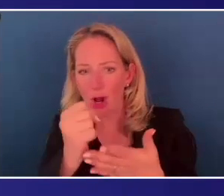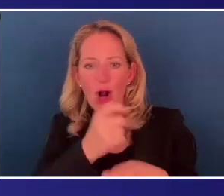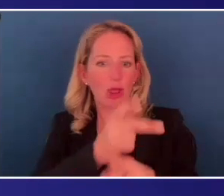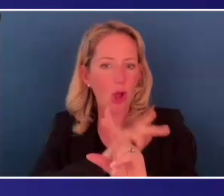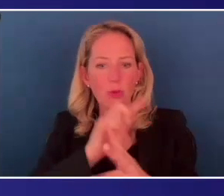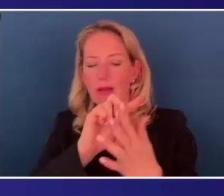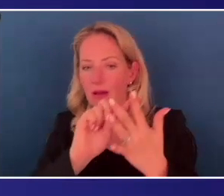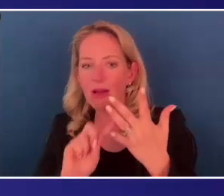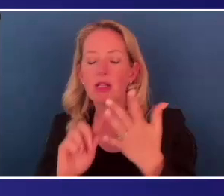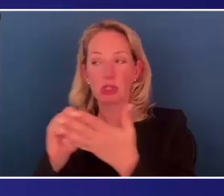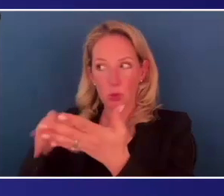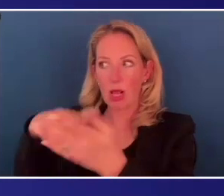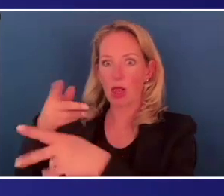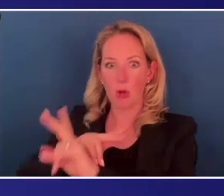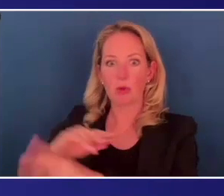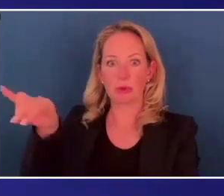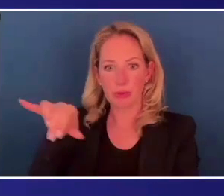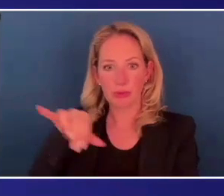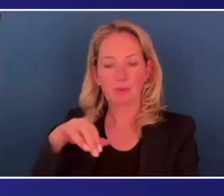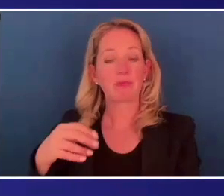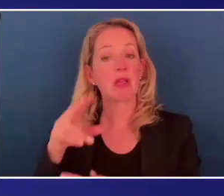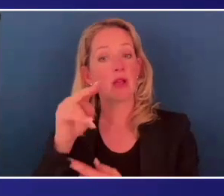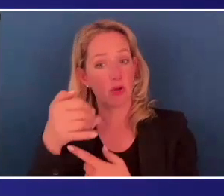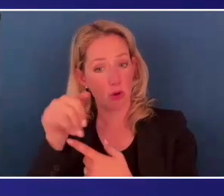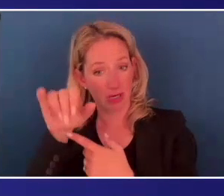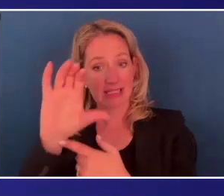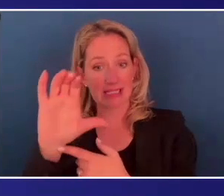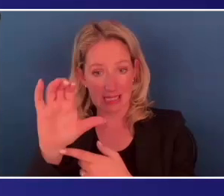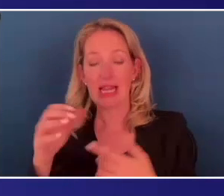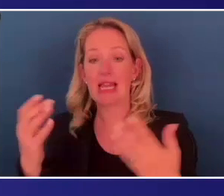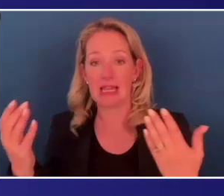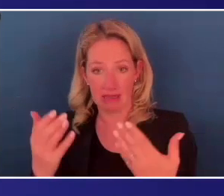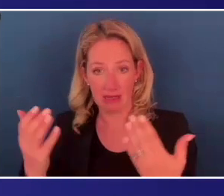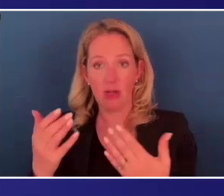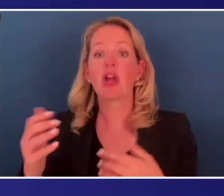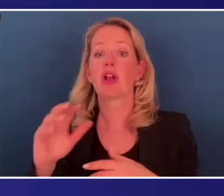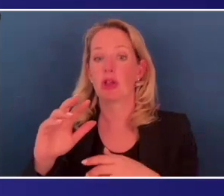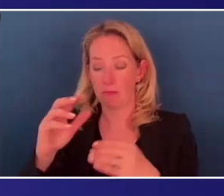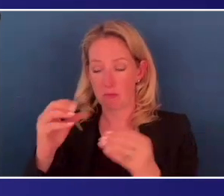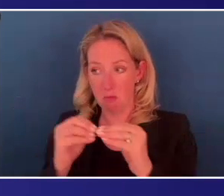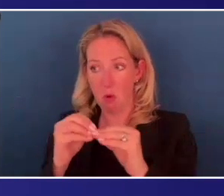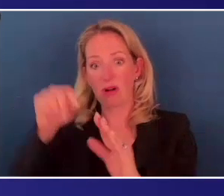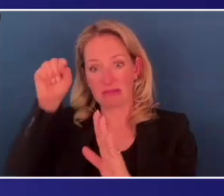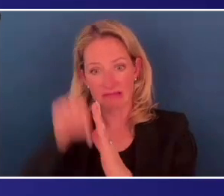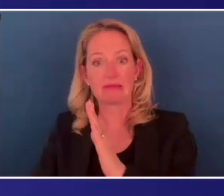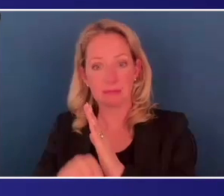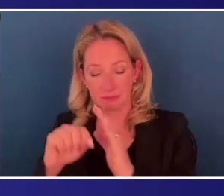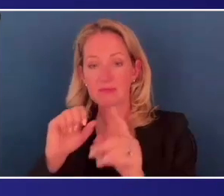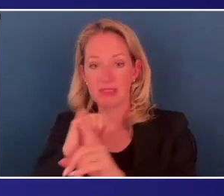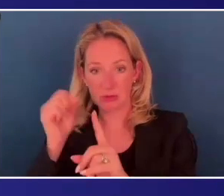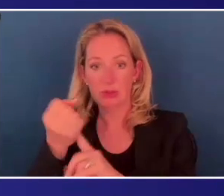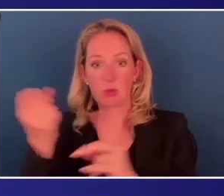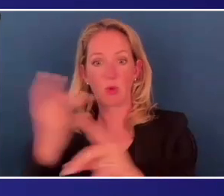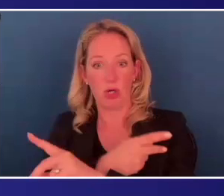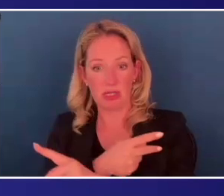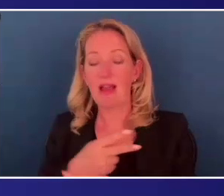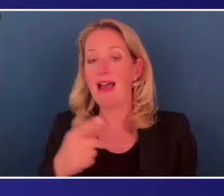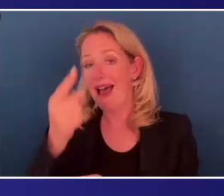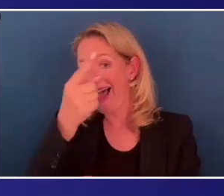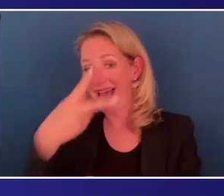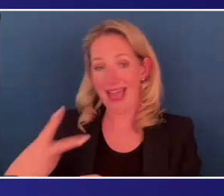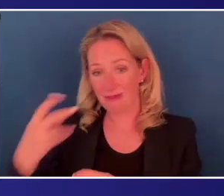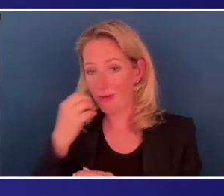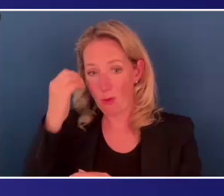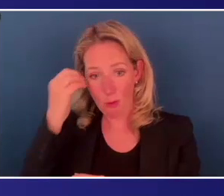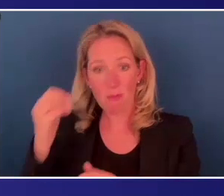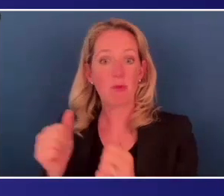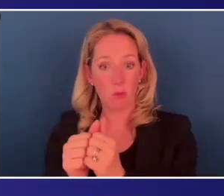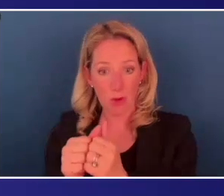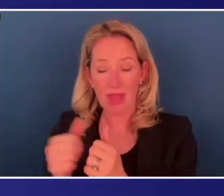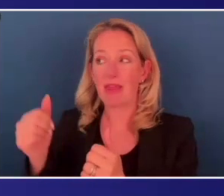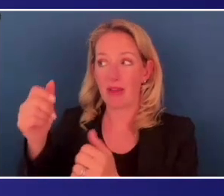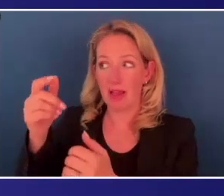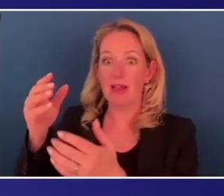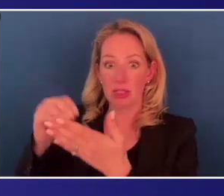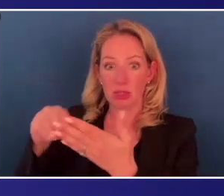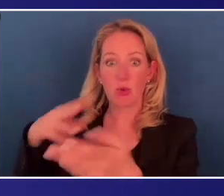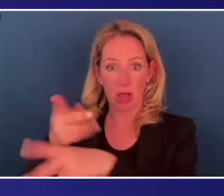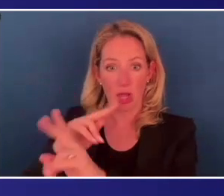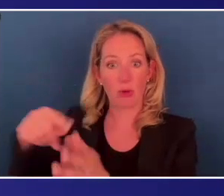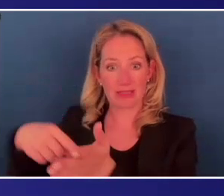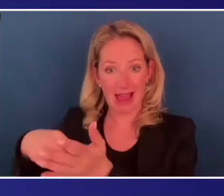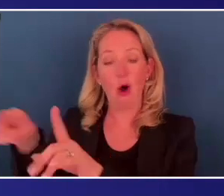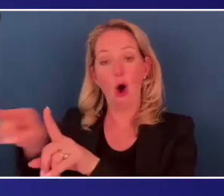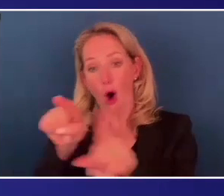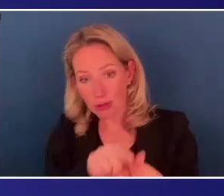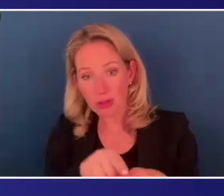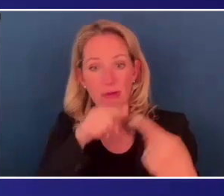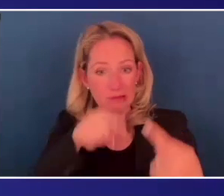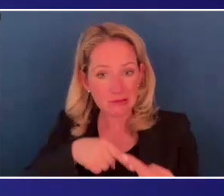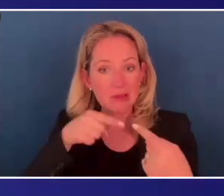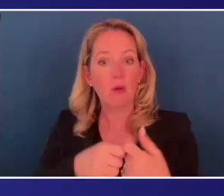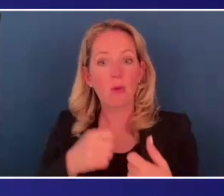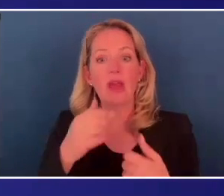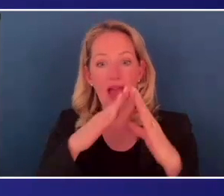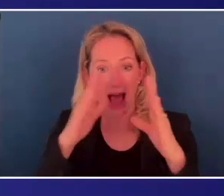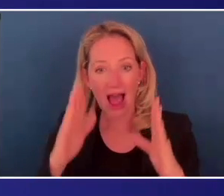In New York City or on her 3rd survey adds an even deeper layer. Nearly half of households would suit a long dead reported experiencing housing hardship and 40% reported food insecurity.